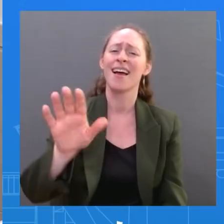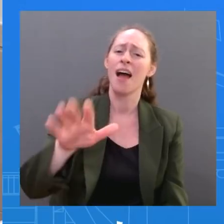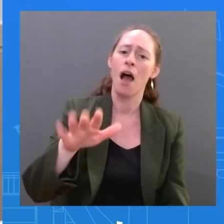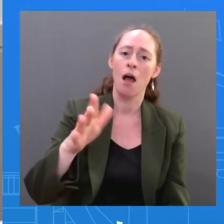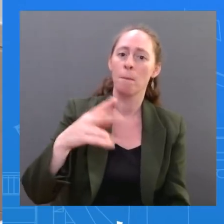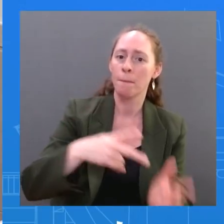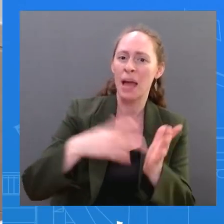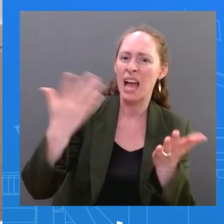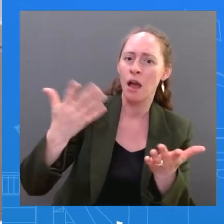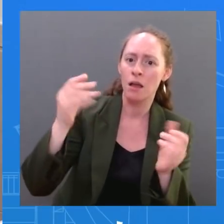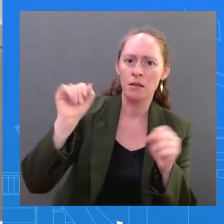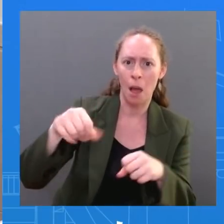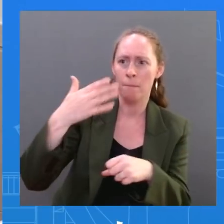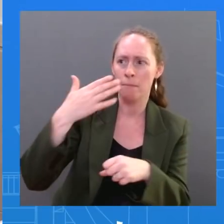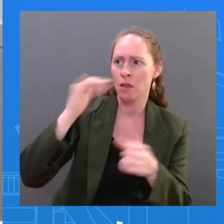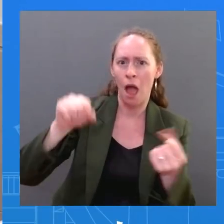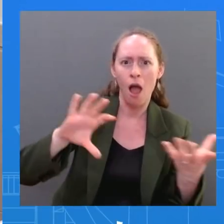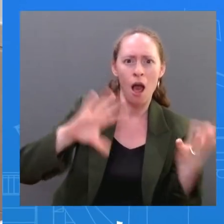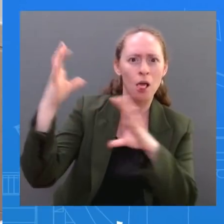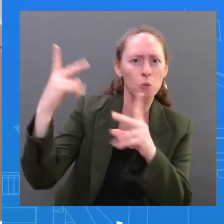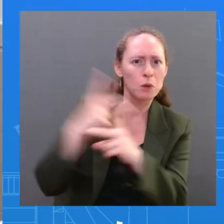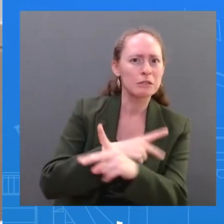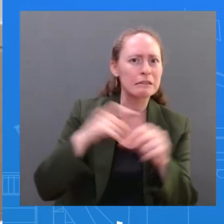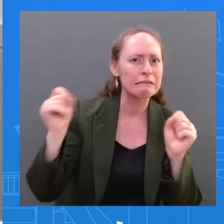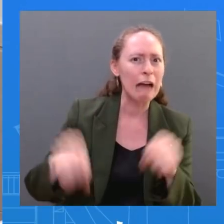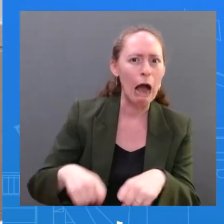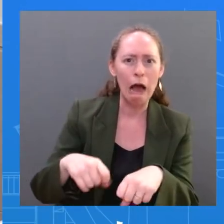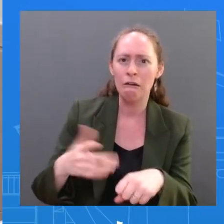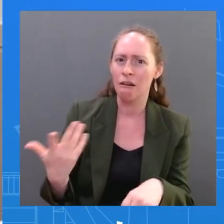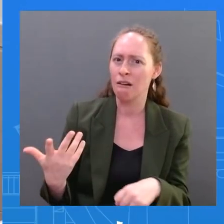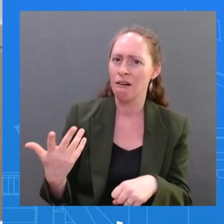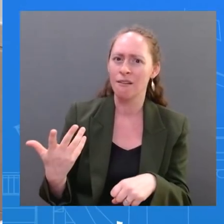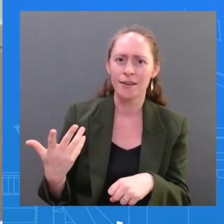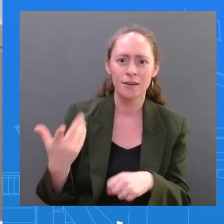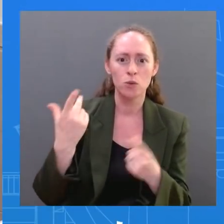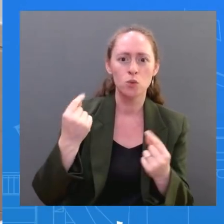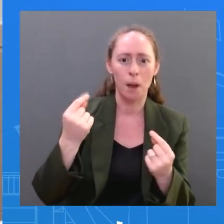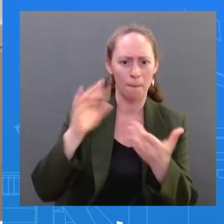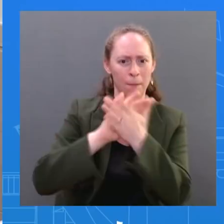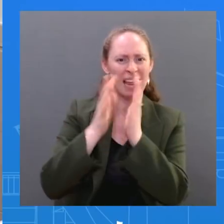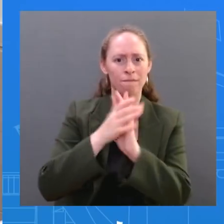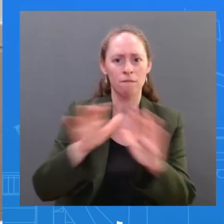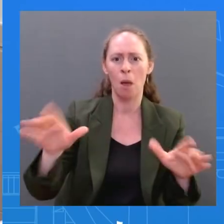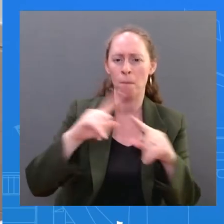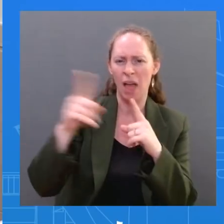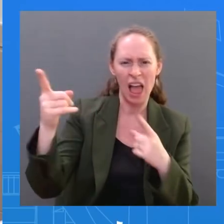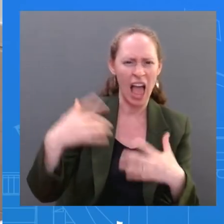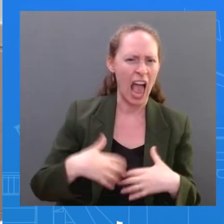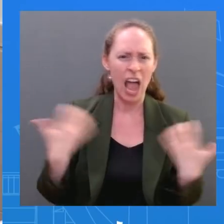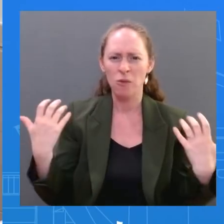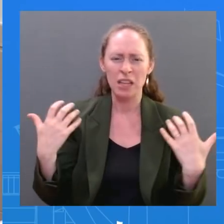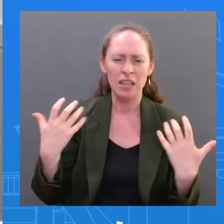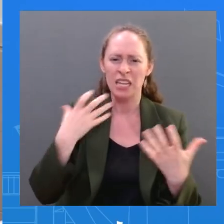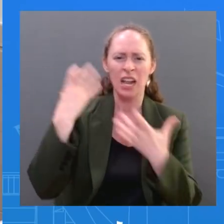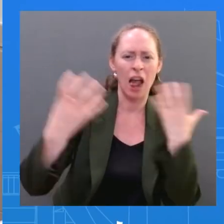even if they're being peaceful at the time, they're angry. And that's why they would be there, right? Ms. Jean-Pierre: Peter, we have condemned